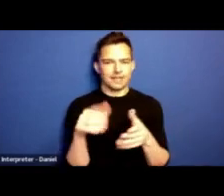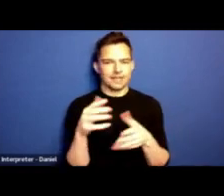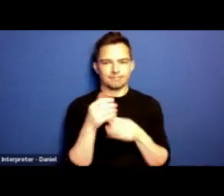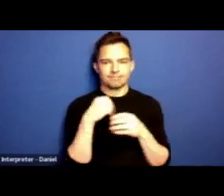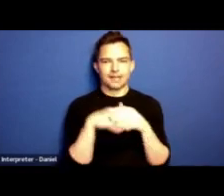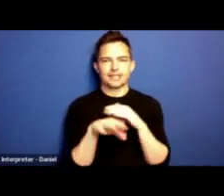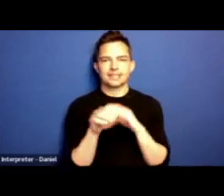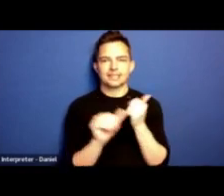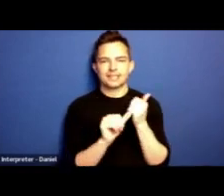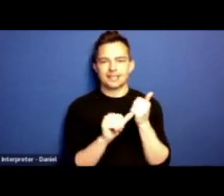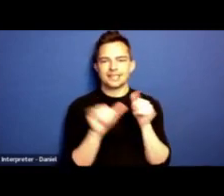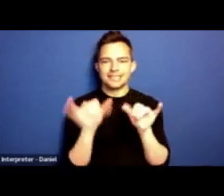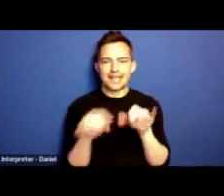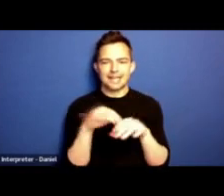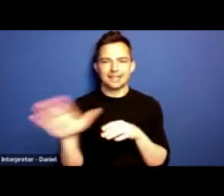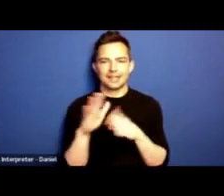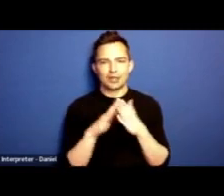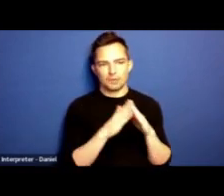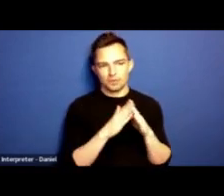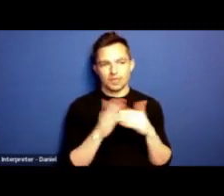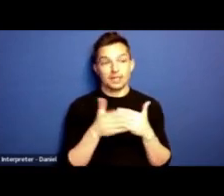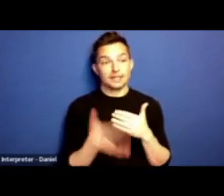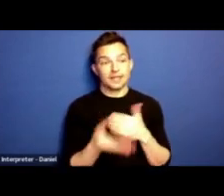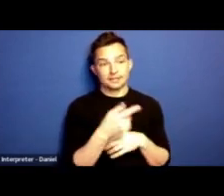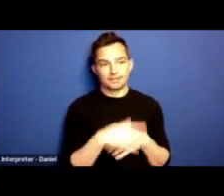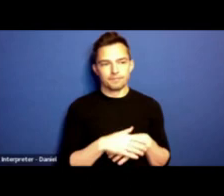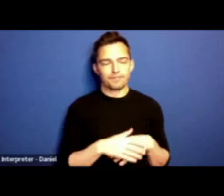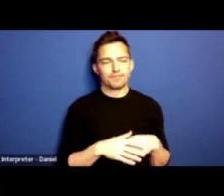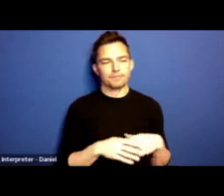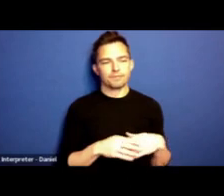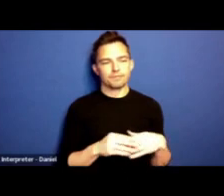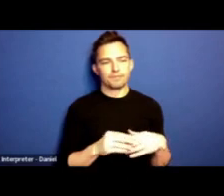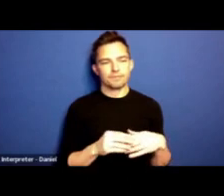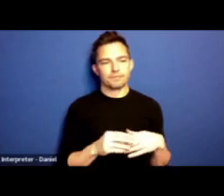community. Next. The hotline is